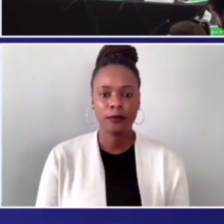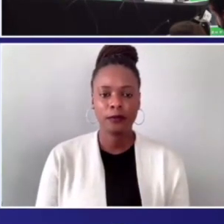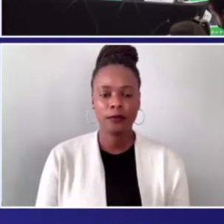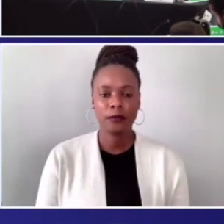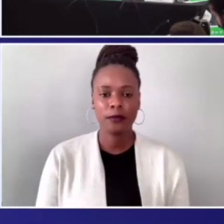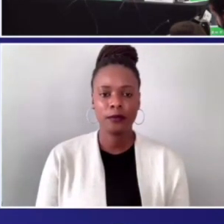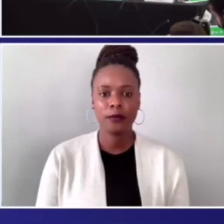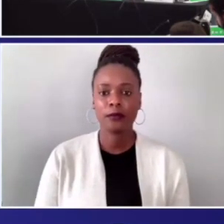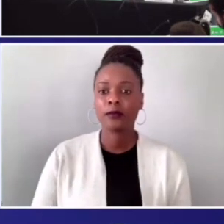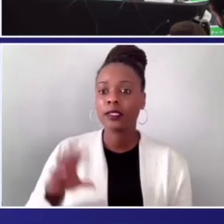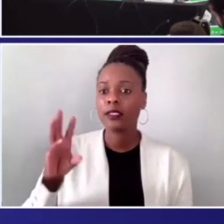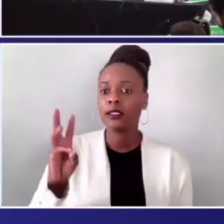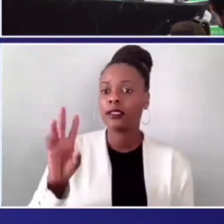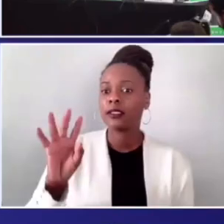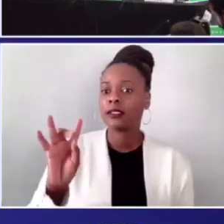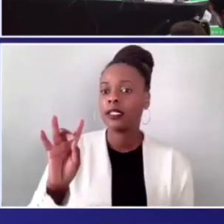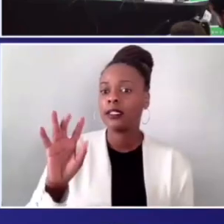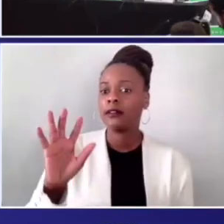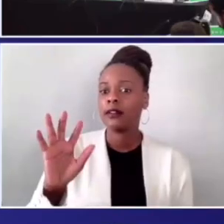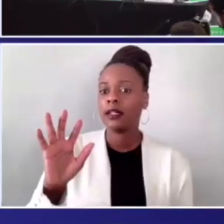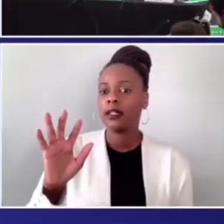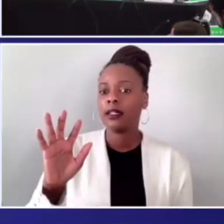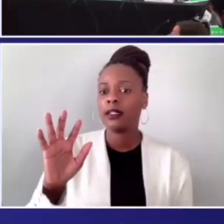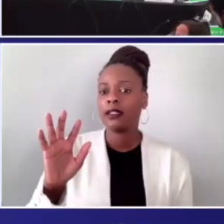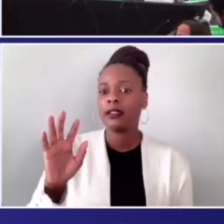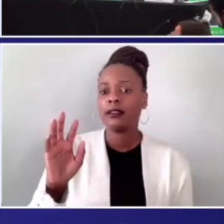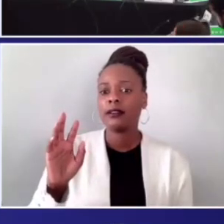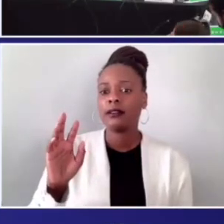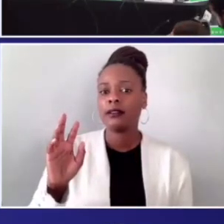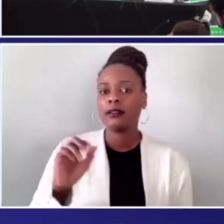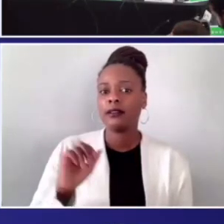685.215. We're ready?